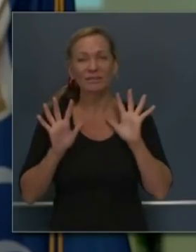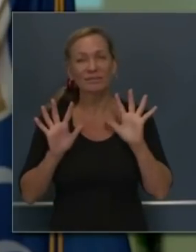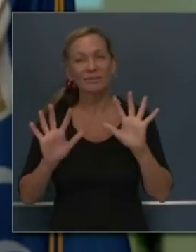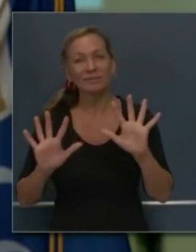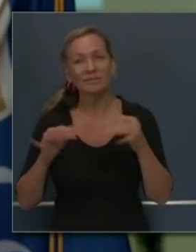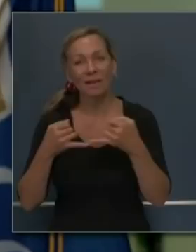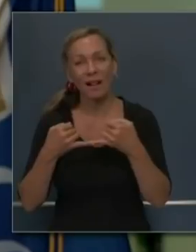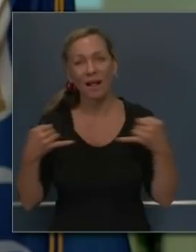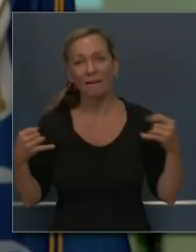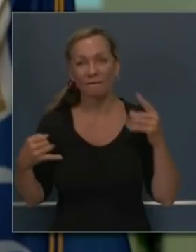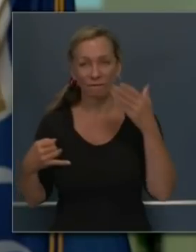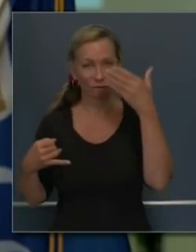INCREDIBLE FIREFIGHTERS THAT